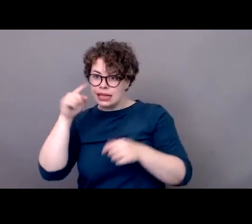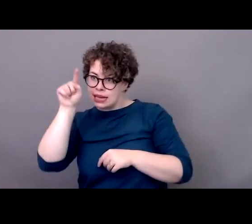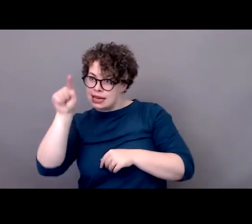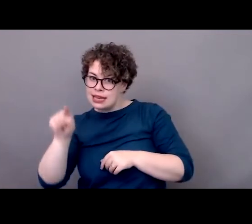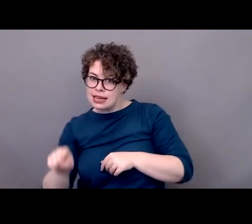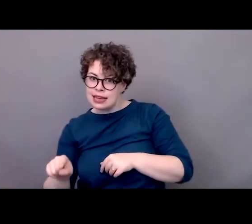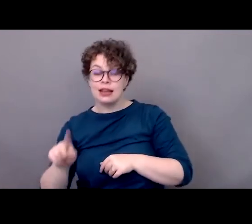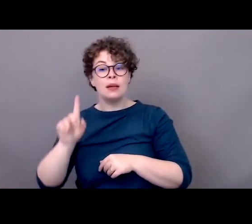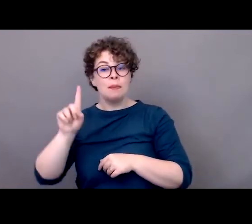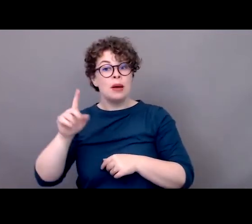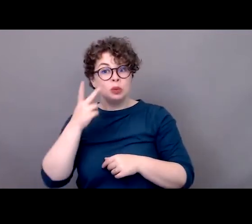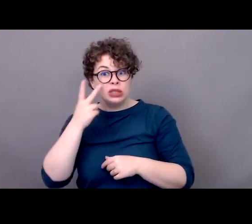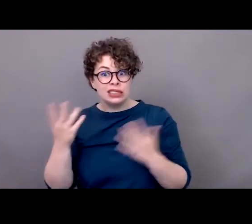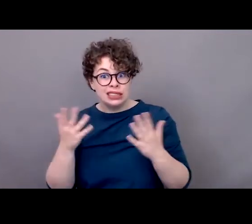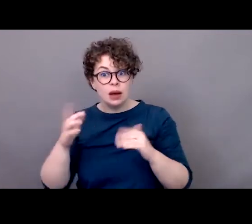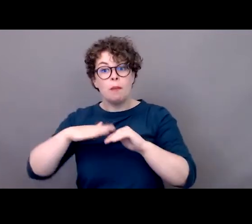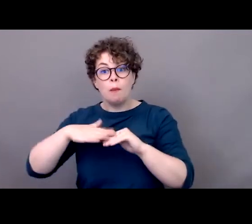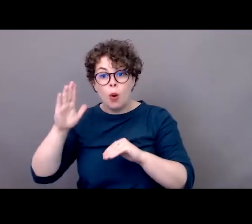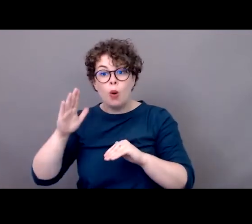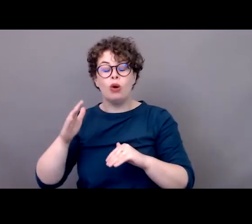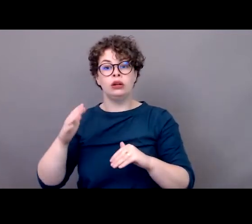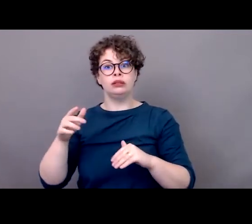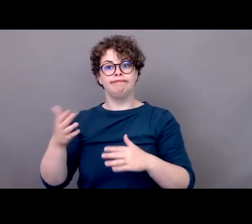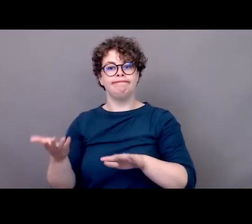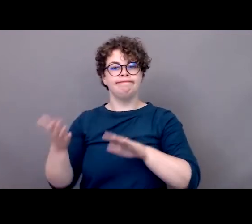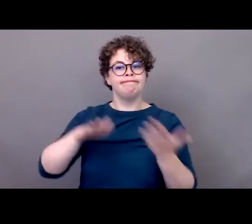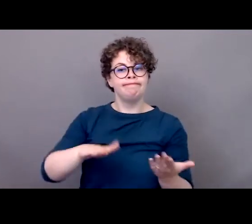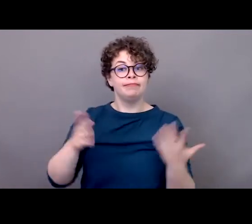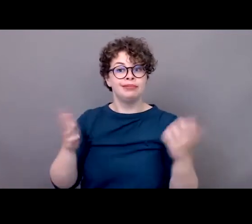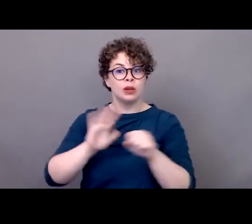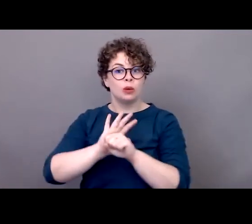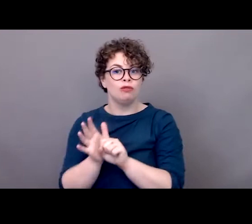die from COVID. And so, they were prioritized for vaccination. But other disabilities aren't